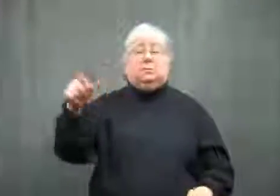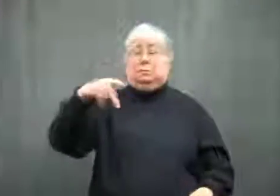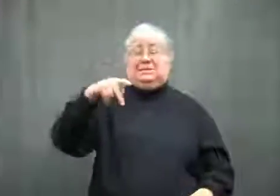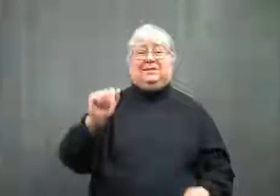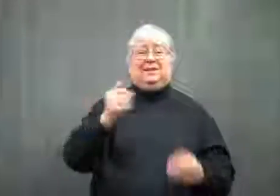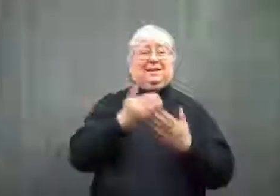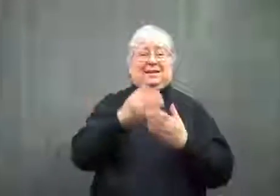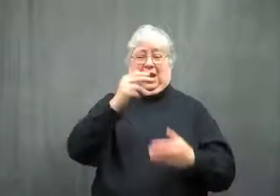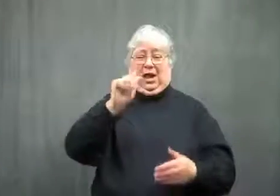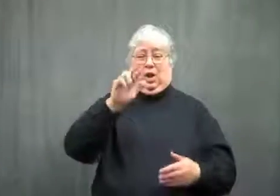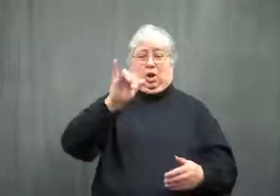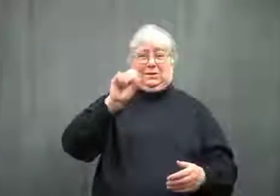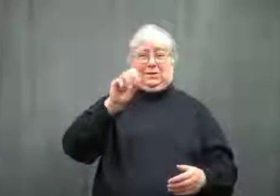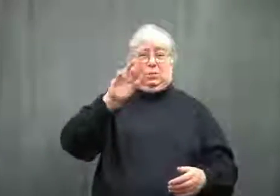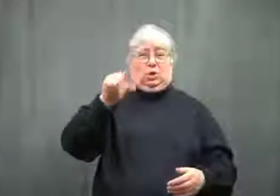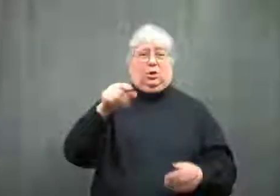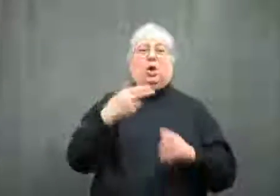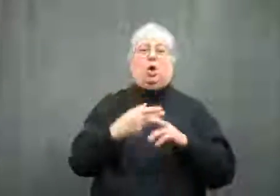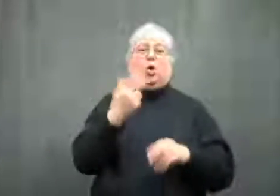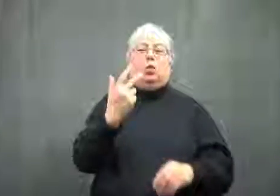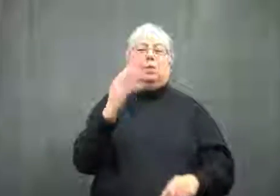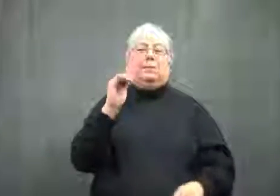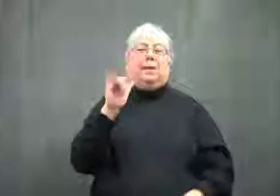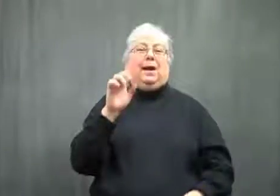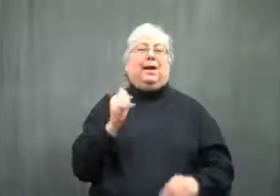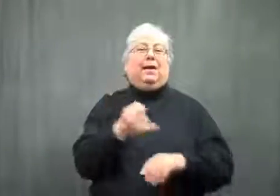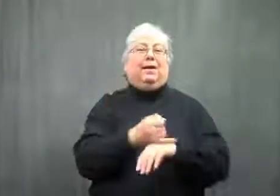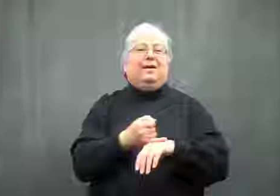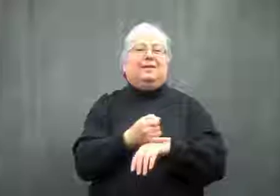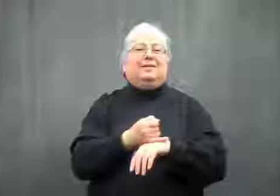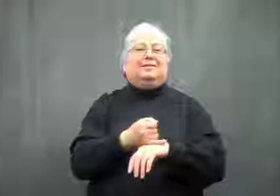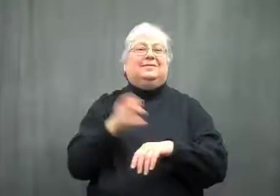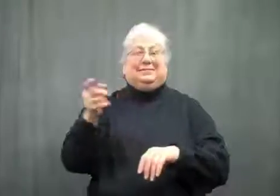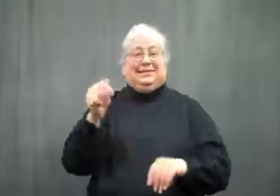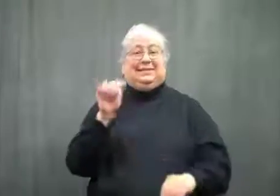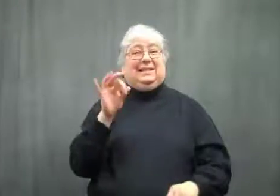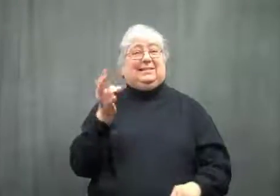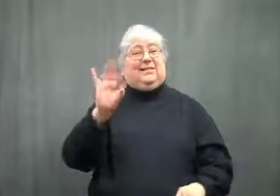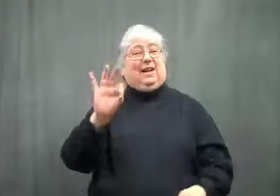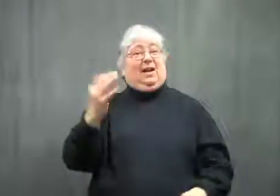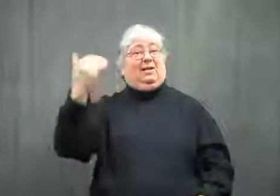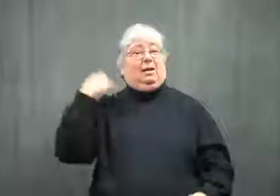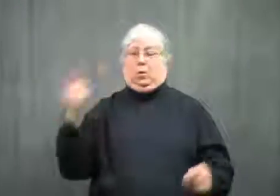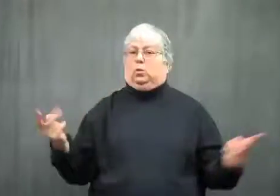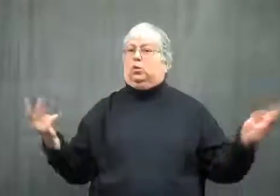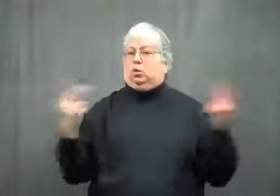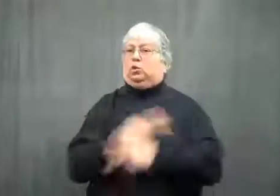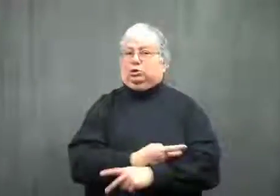at Three Mile Island near Harrisburg, PA in 1979, the situation was worse.